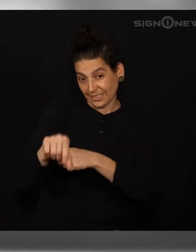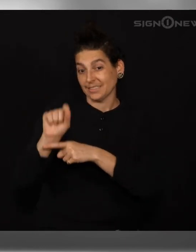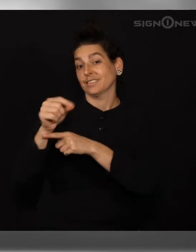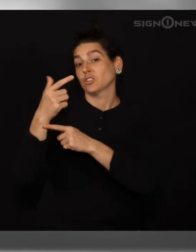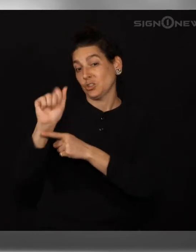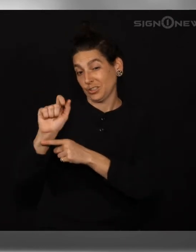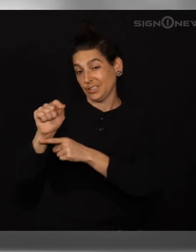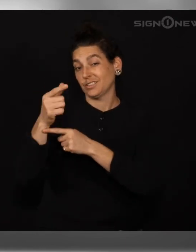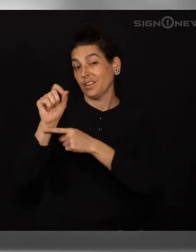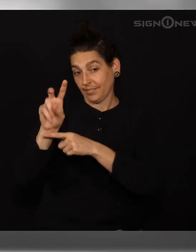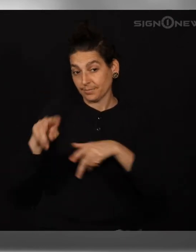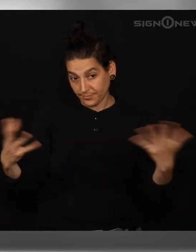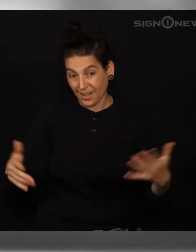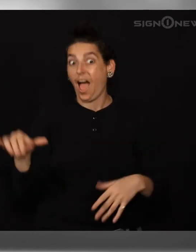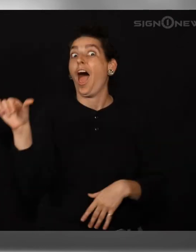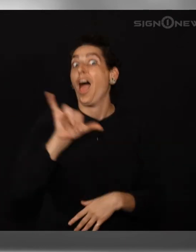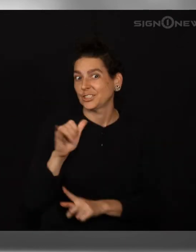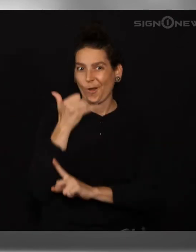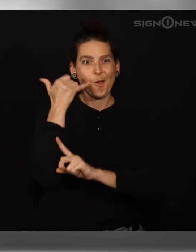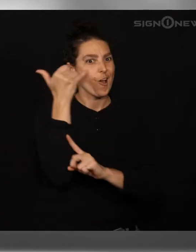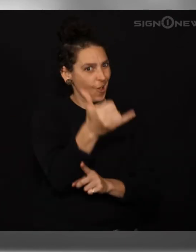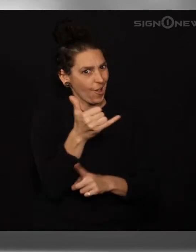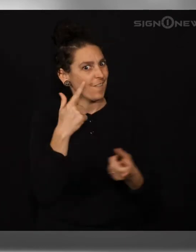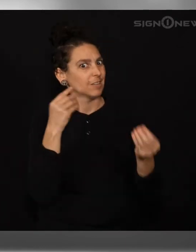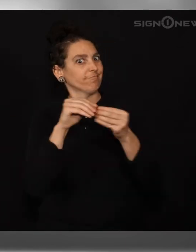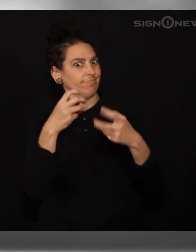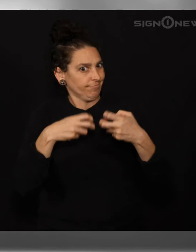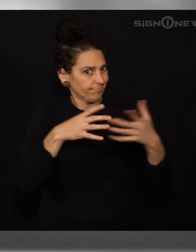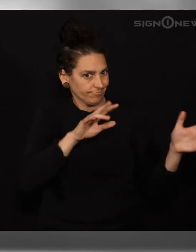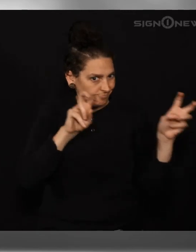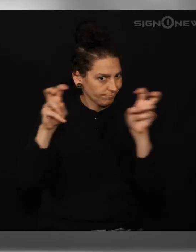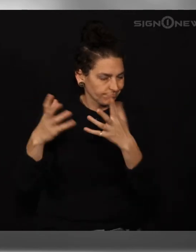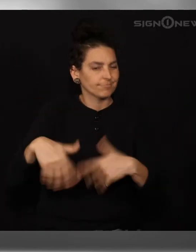You can also call the Georgia Advocacy Office for assistance on election day at